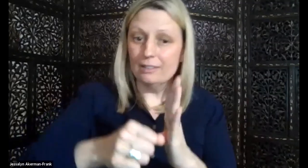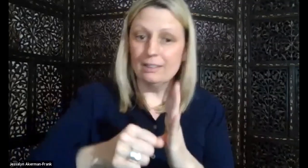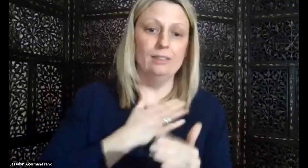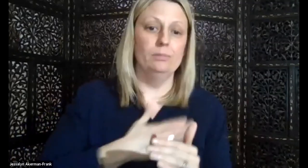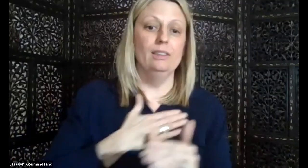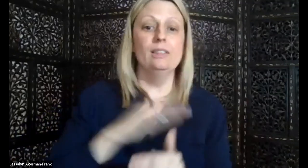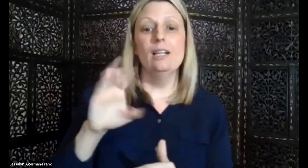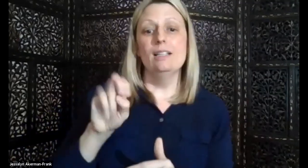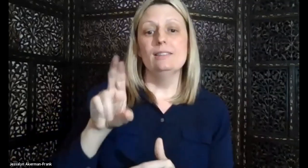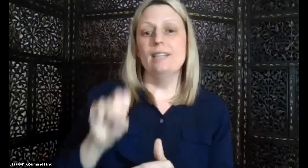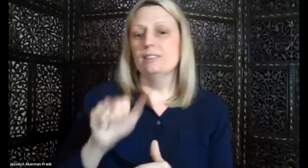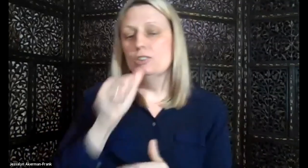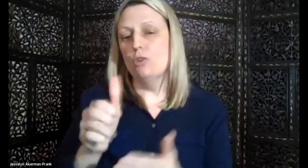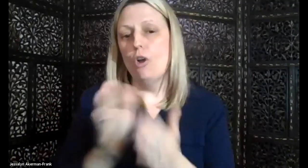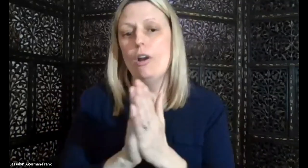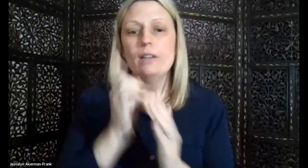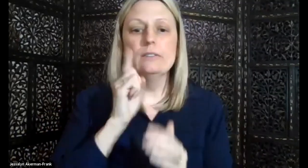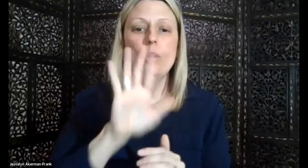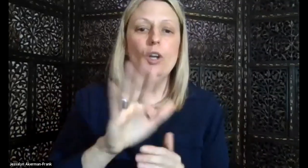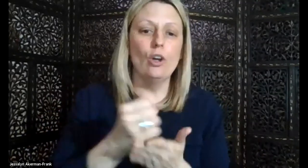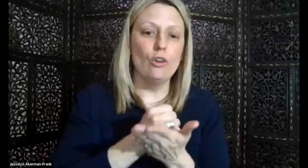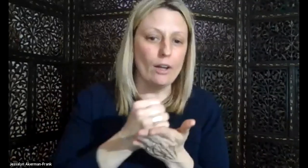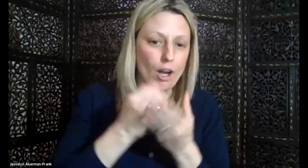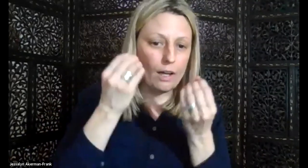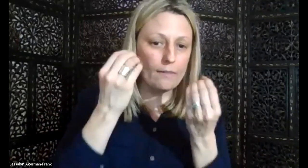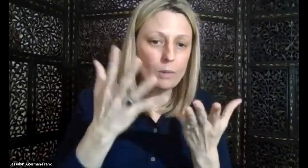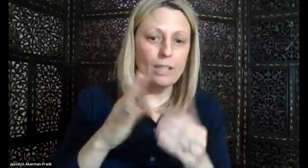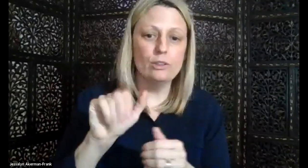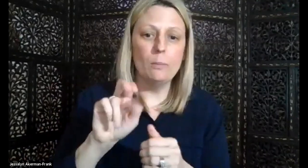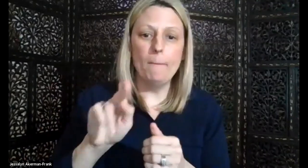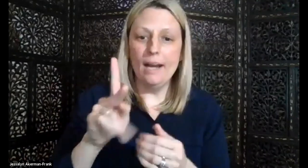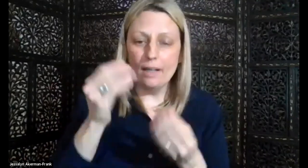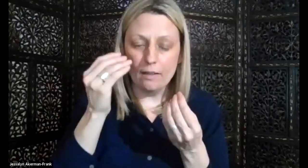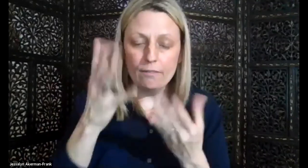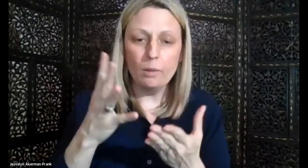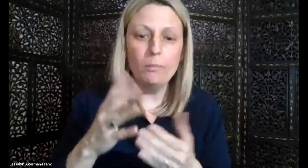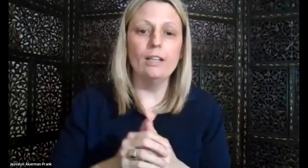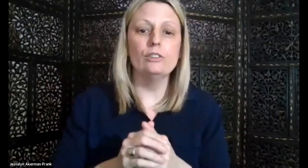much for the CART services as well as the interpreting services as well as everyone po who has